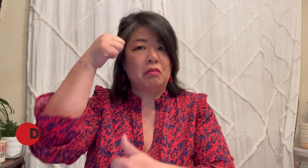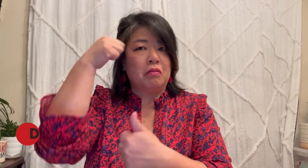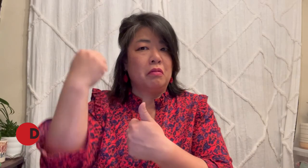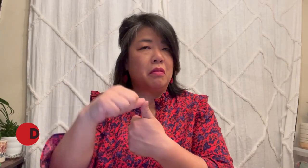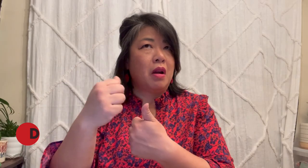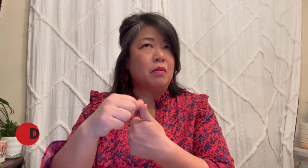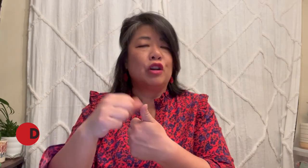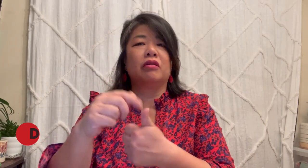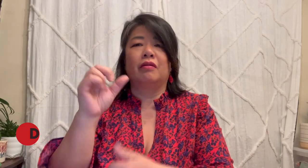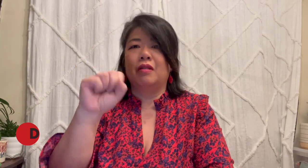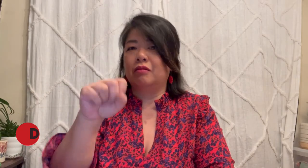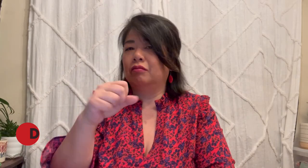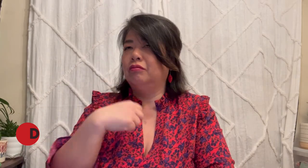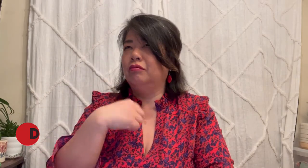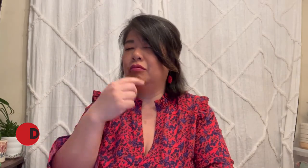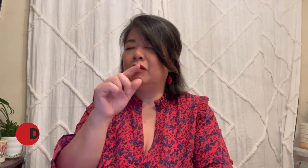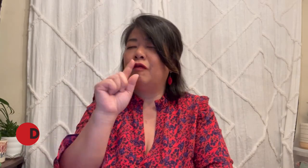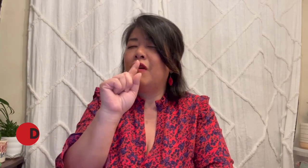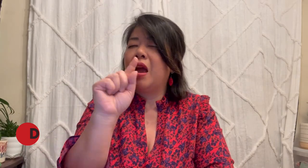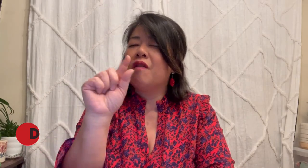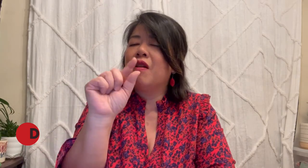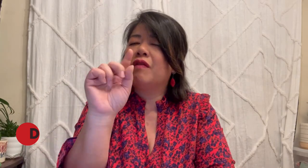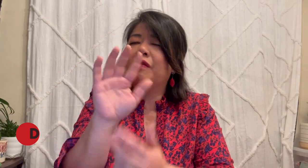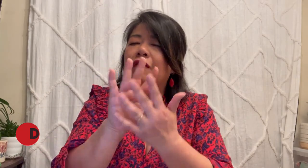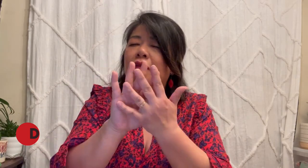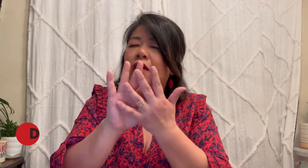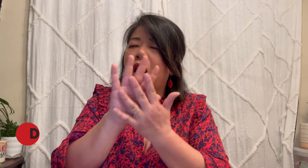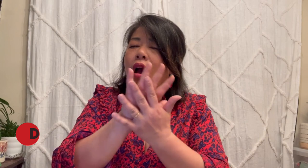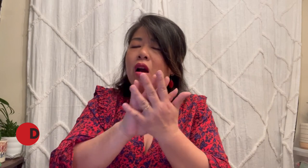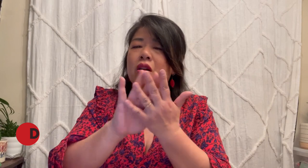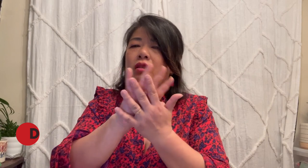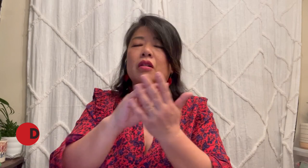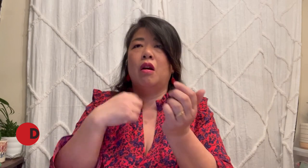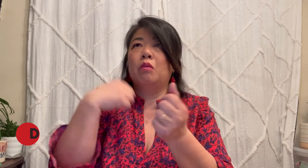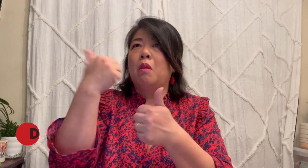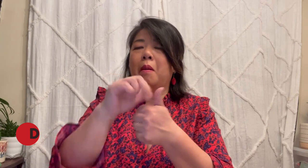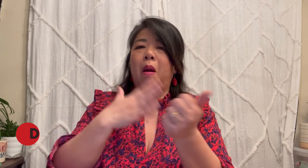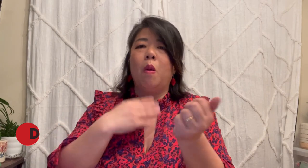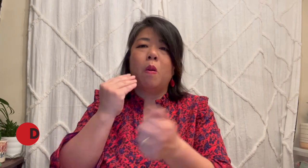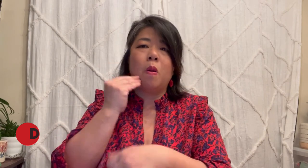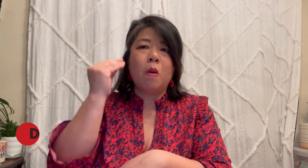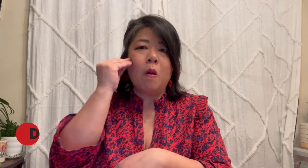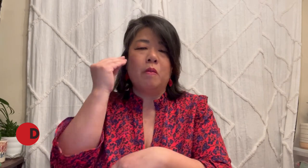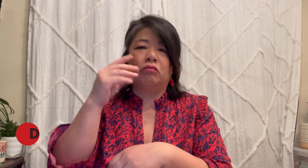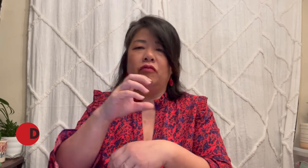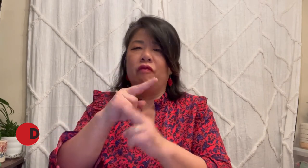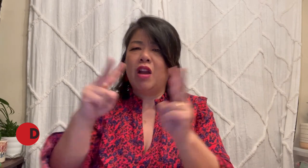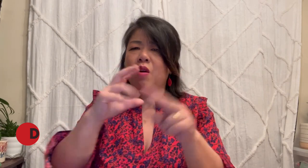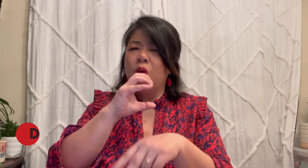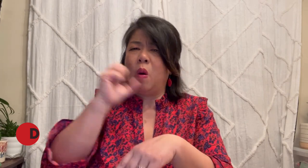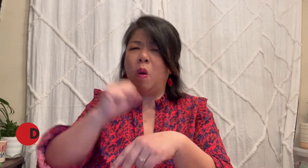I do remember but my memory is vague. I remember my home was a very old